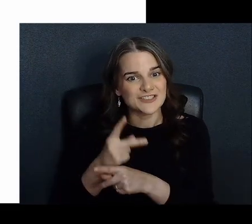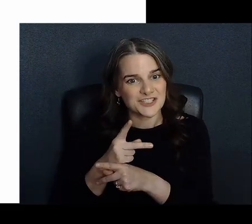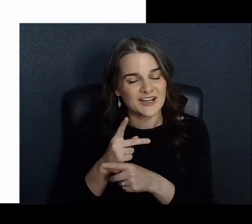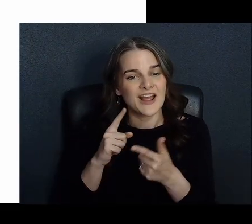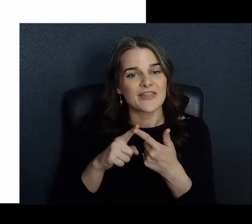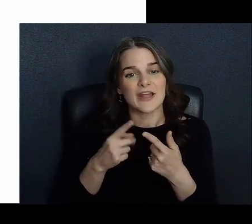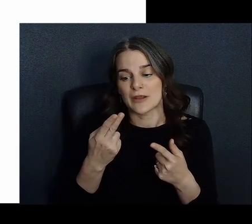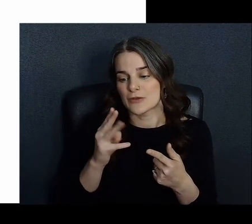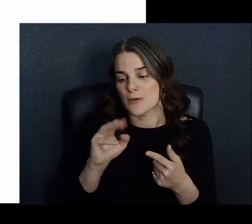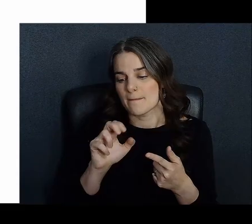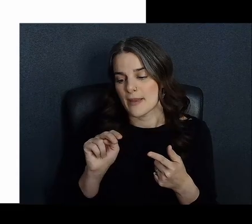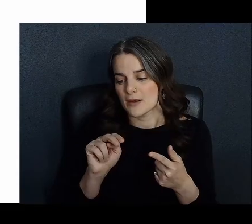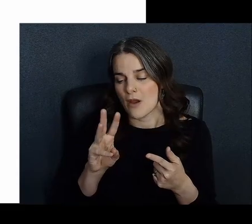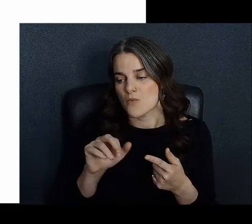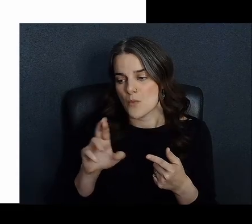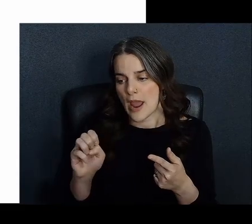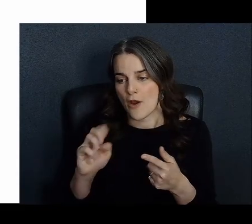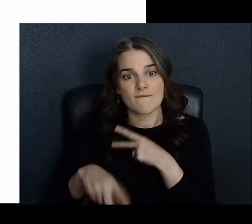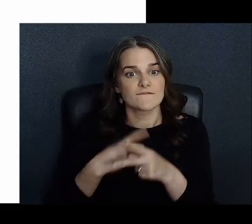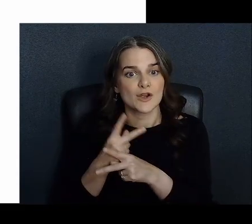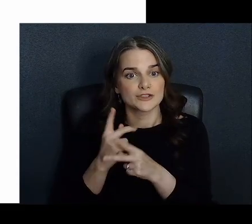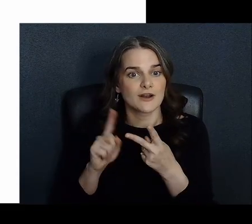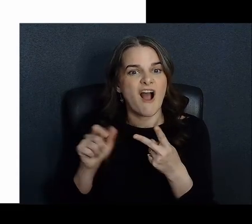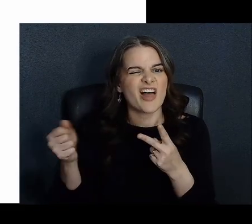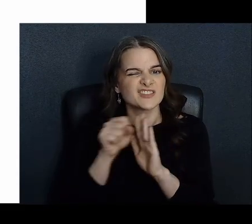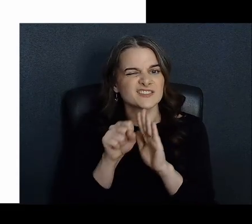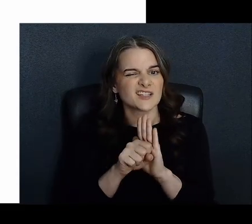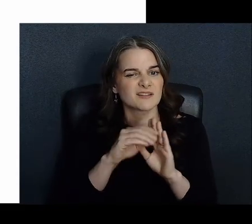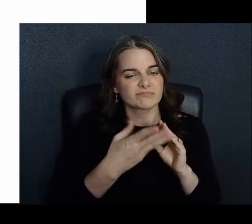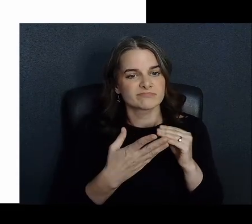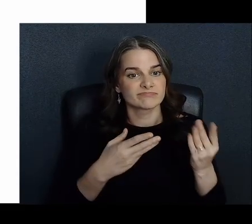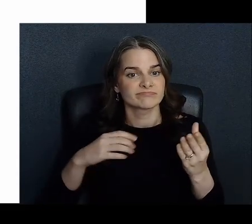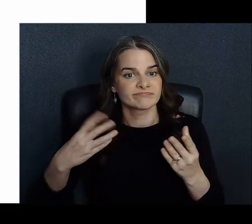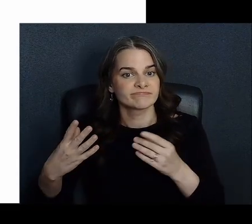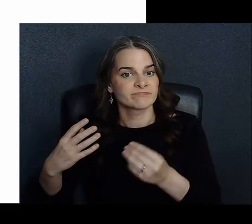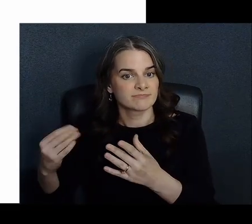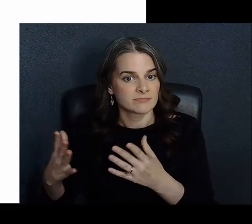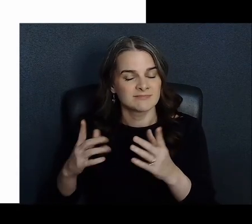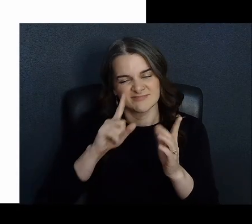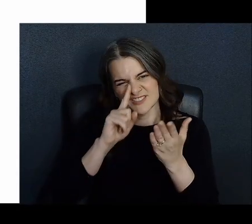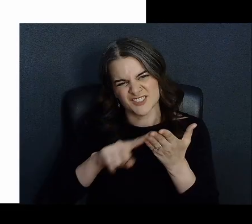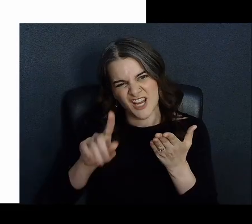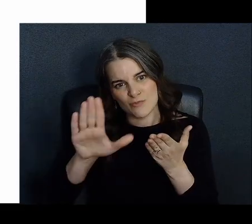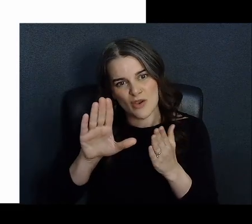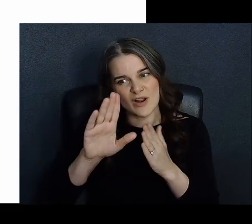that other states are providing. So it kind of depends. Check with your national Talking Book program